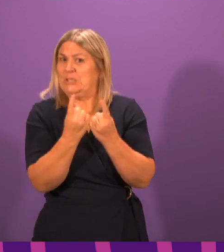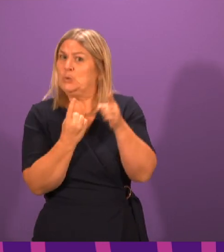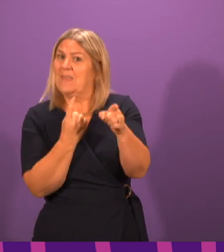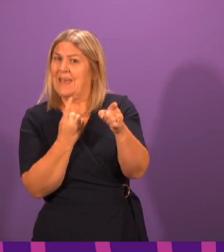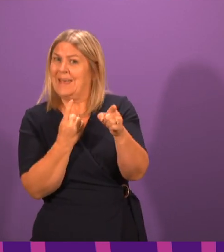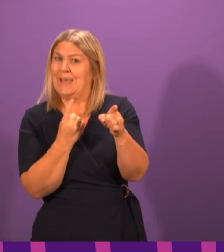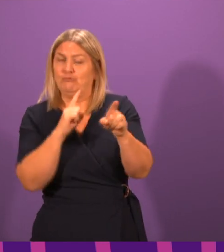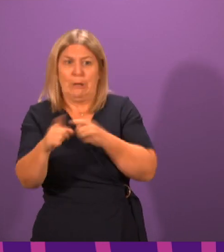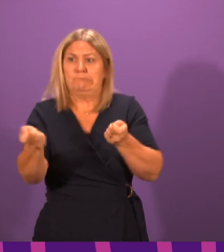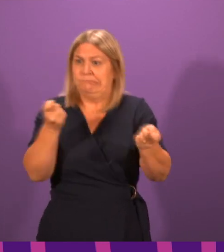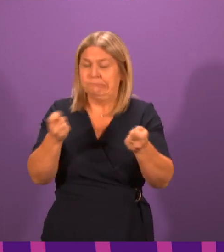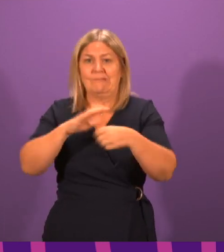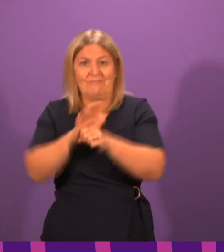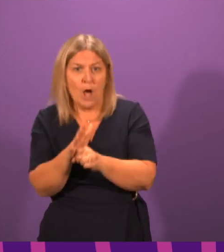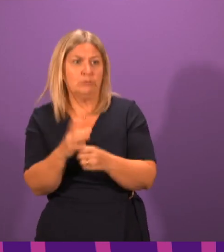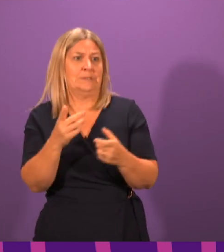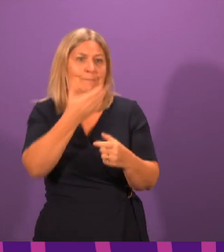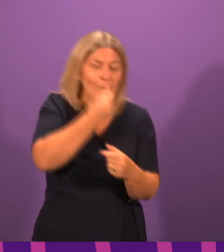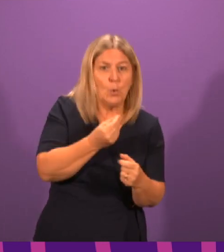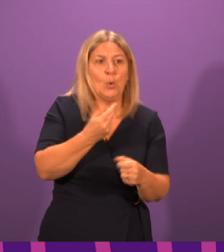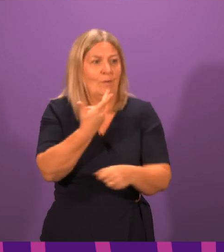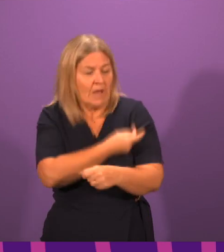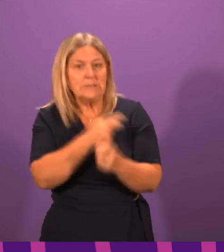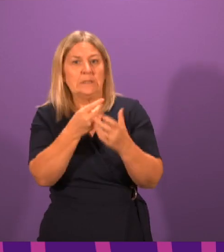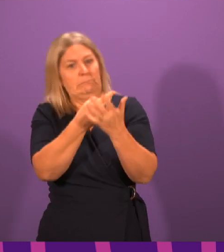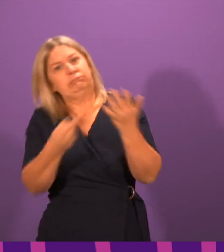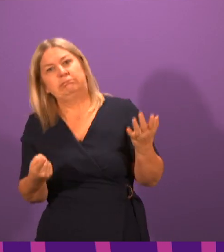and everything else. With that in mind, what consideration has the Scottish Government given